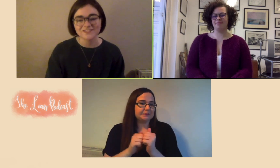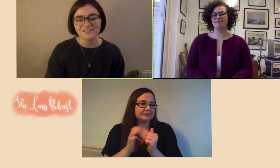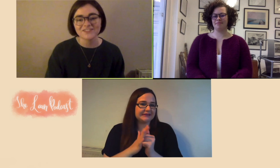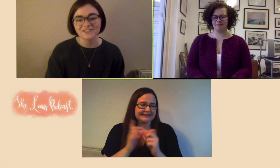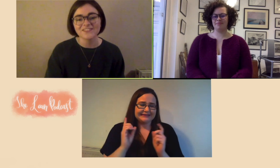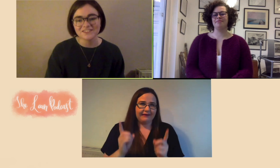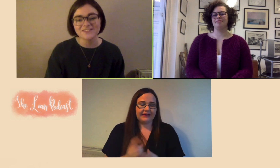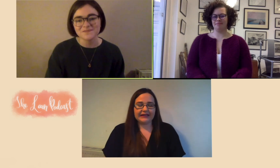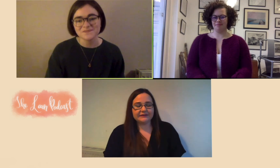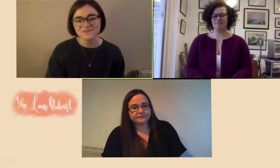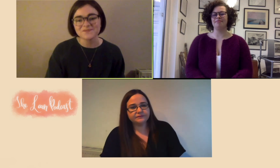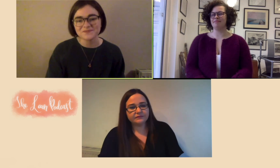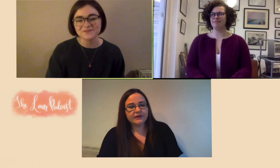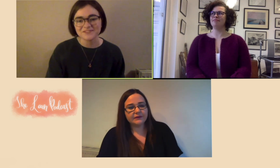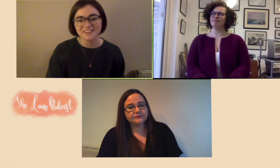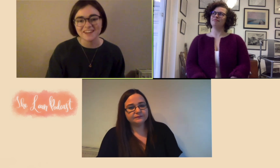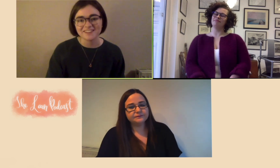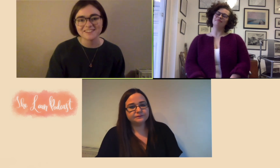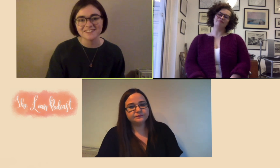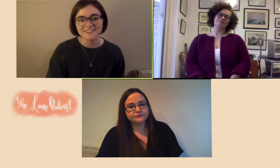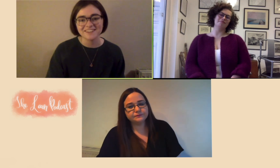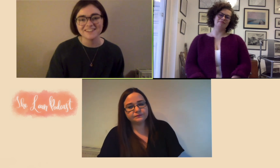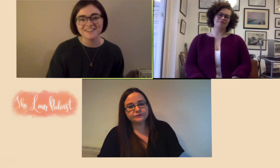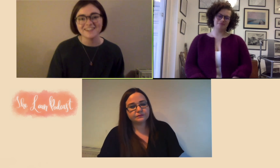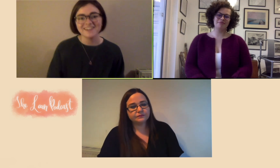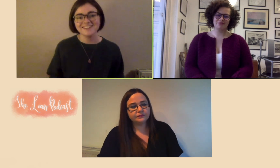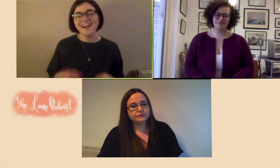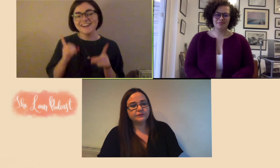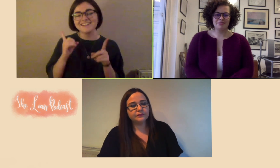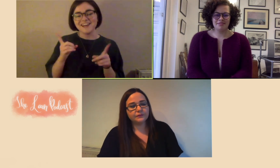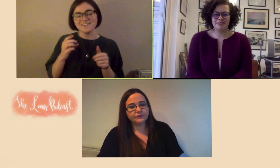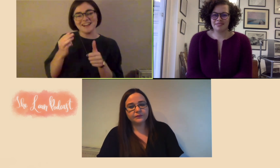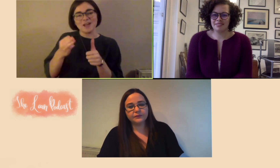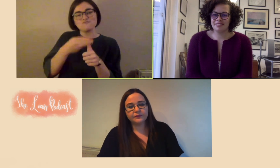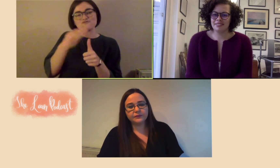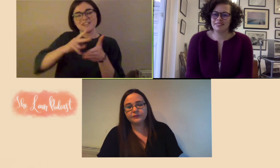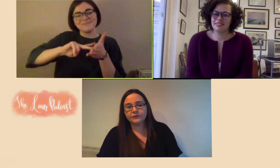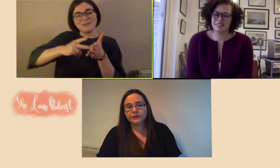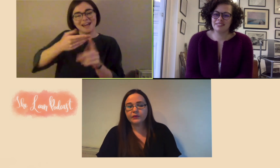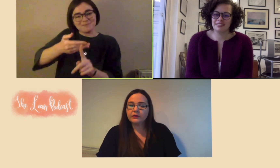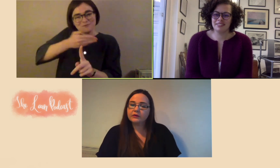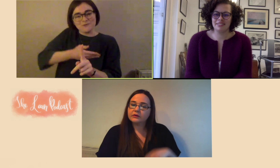not just for the interpreters but it's definitely way more beneficial for interpreters in the meeting, definitely.